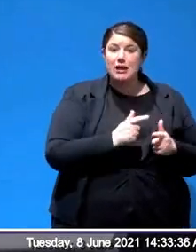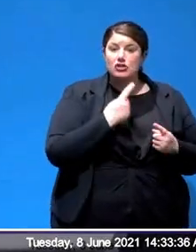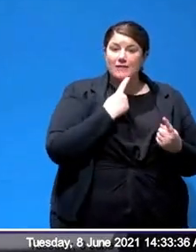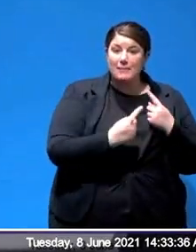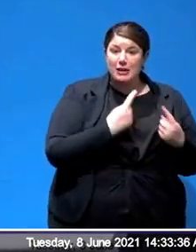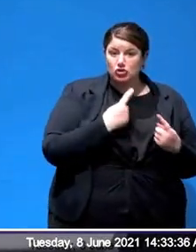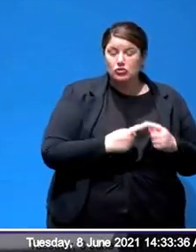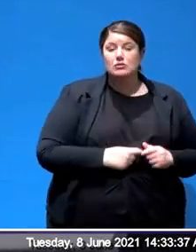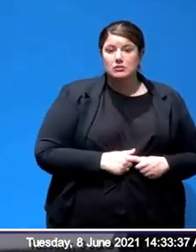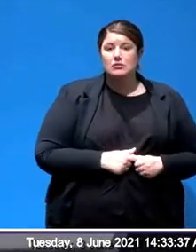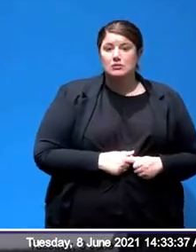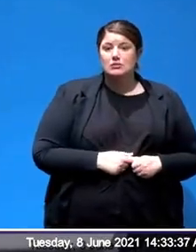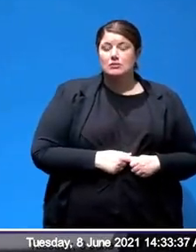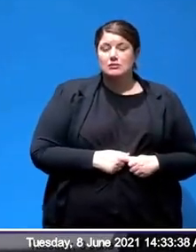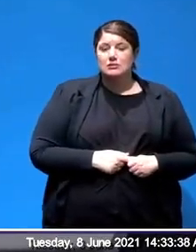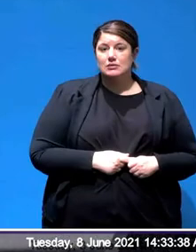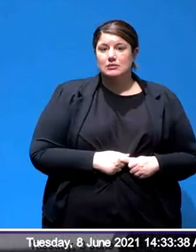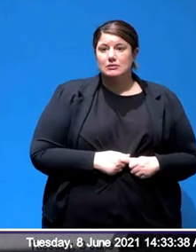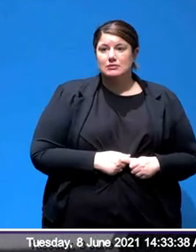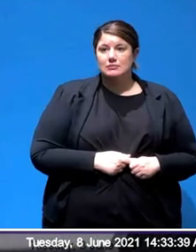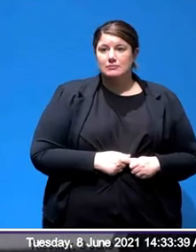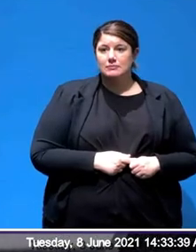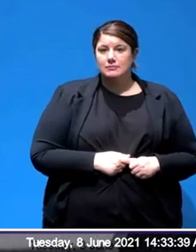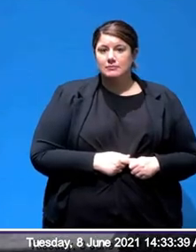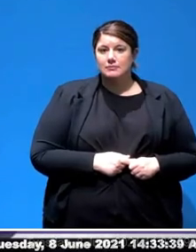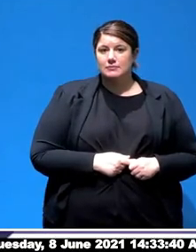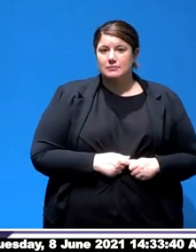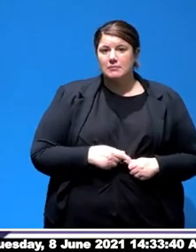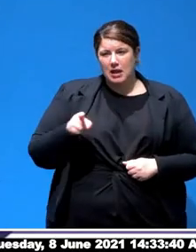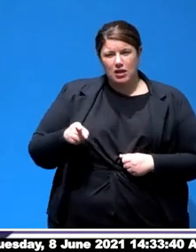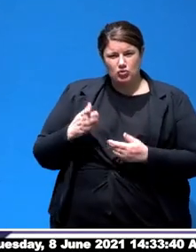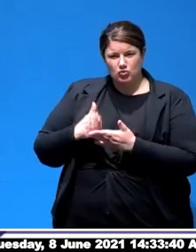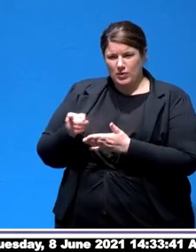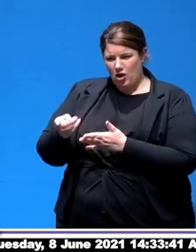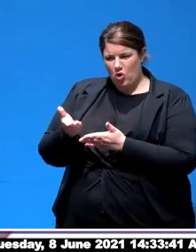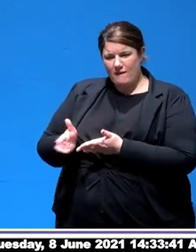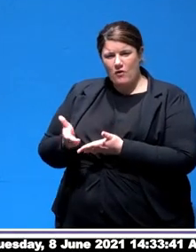But brevity is not the same as omitting critical material, is it?